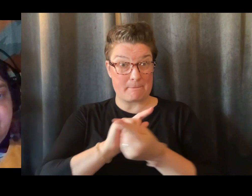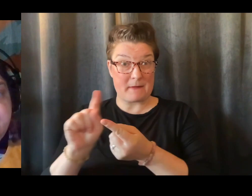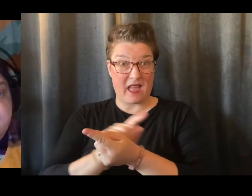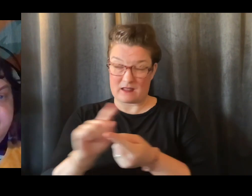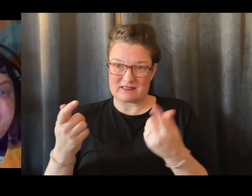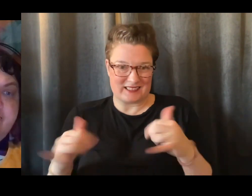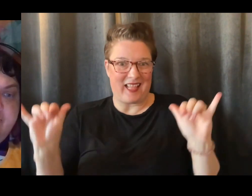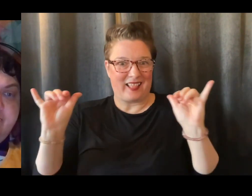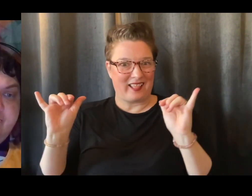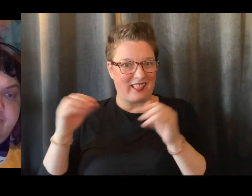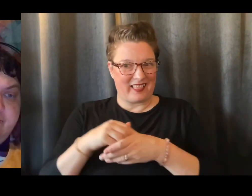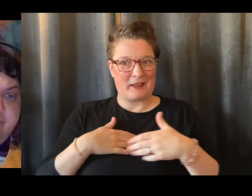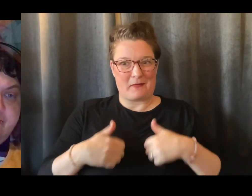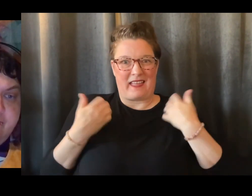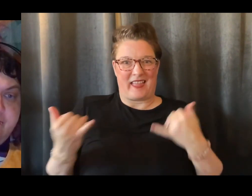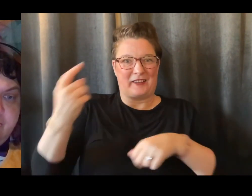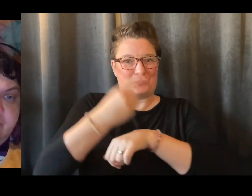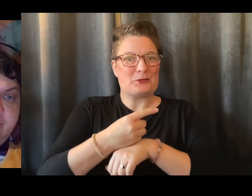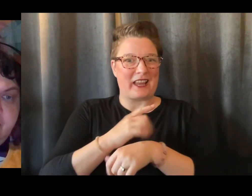of big life transitions for me.